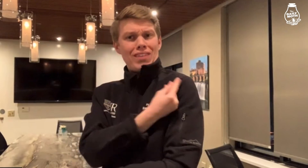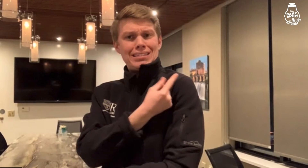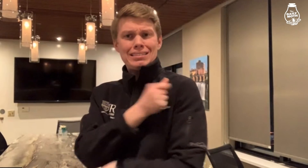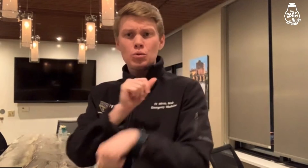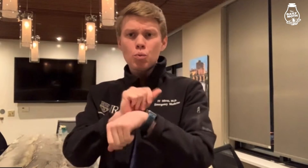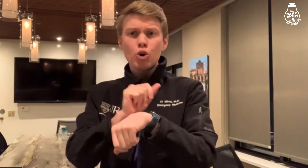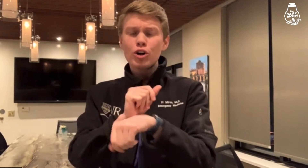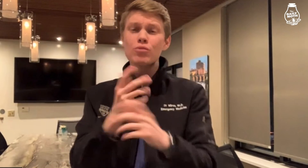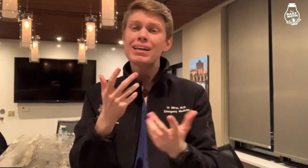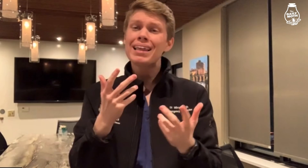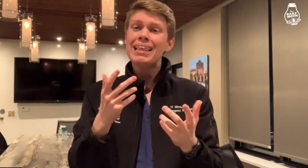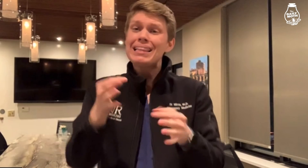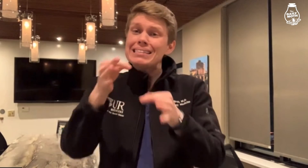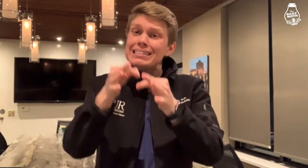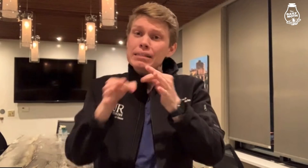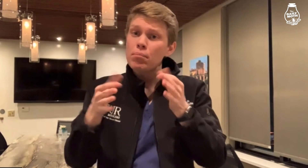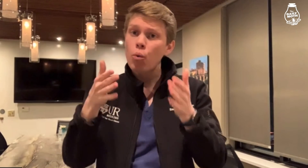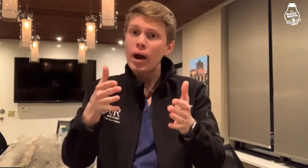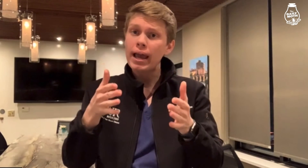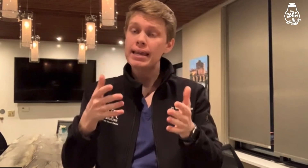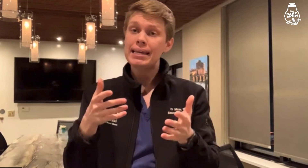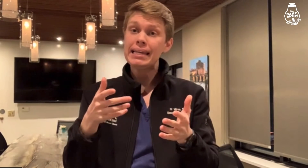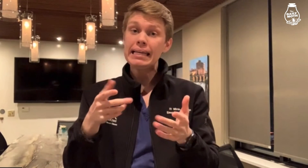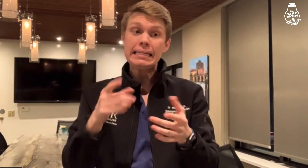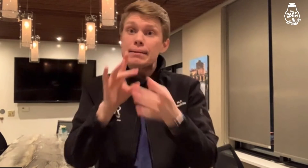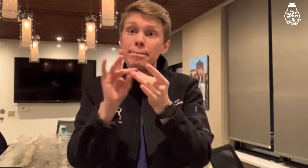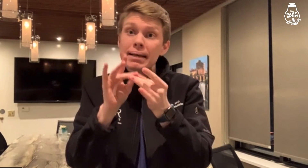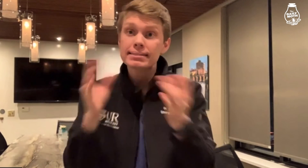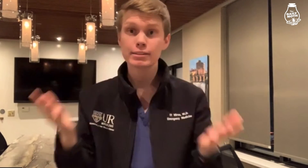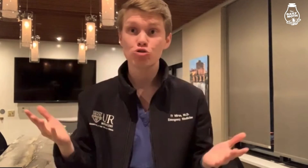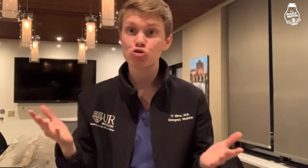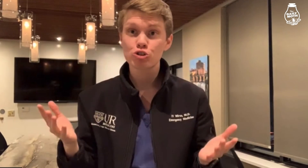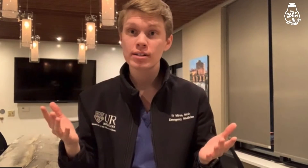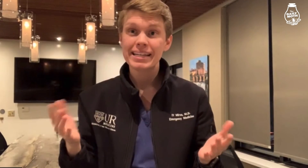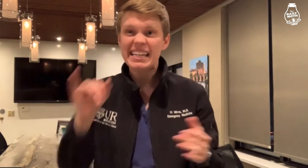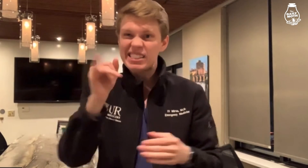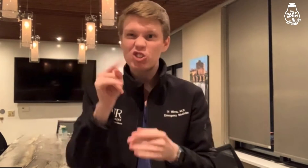How do vaccines work? It's in a simple way, it is a message.